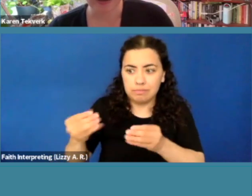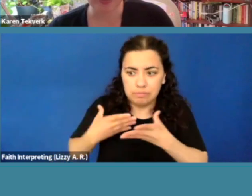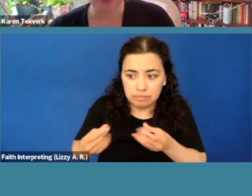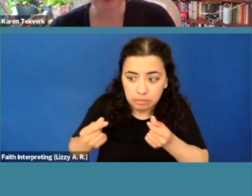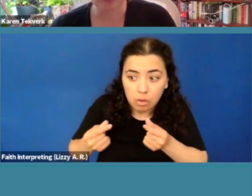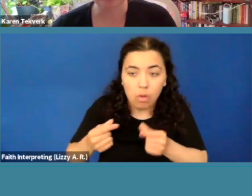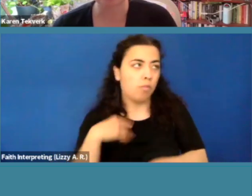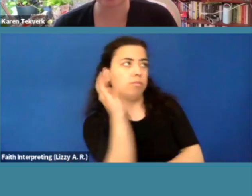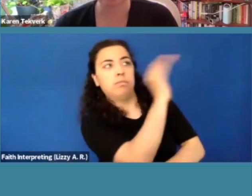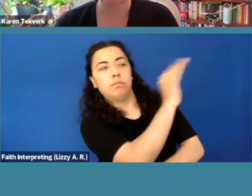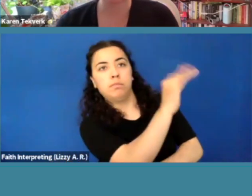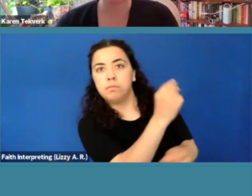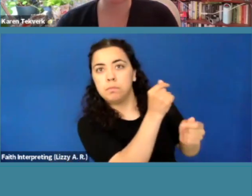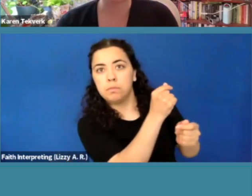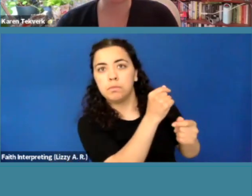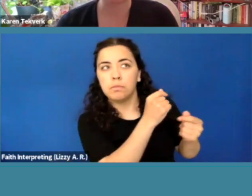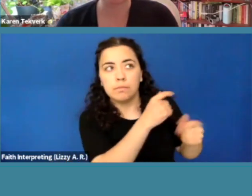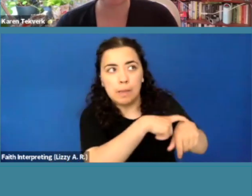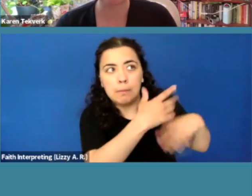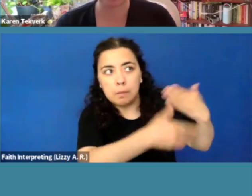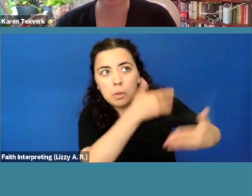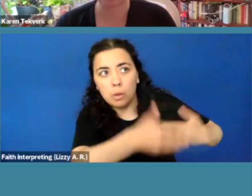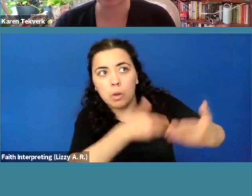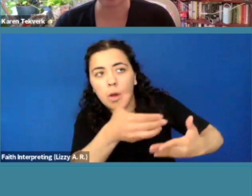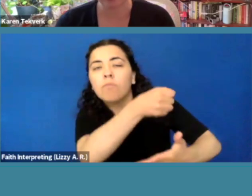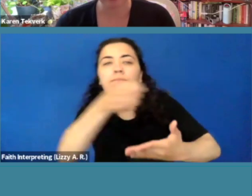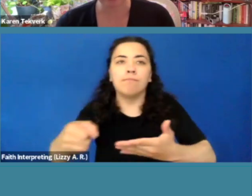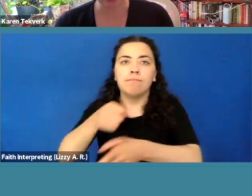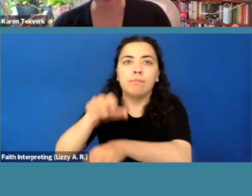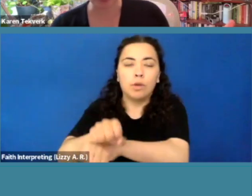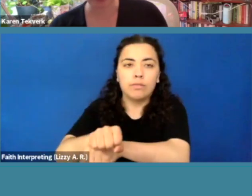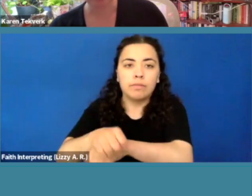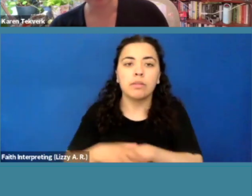You also want to share with guests and patrons what's automatically available.